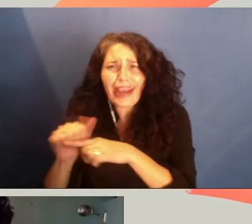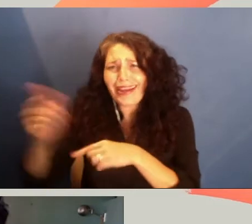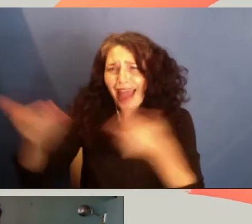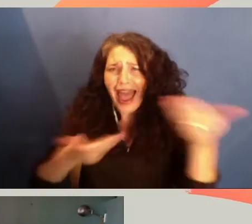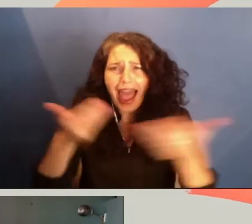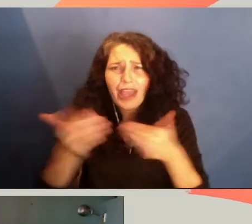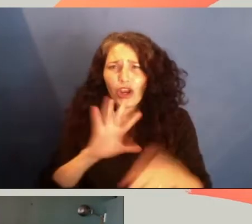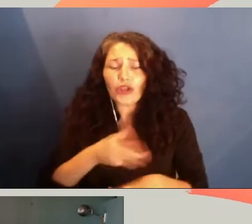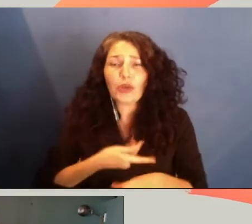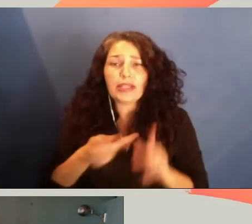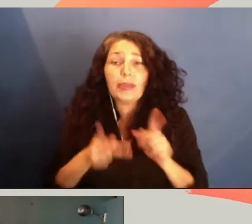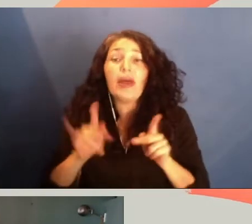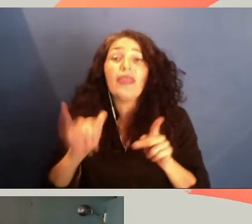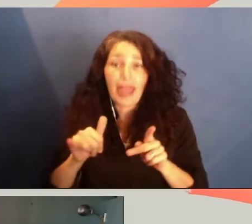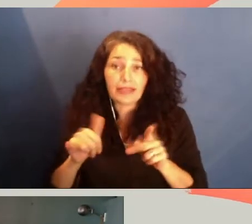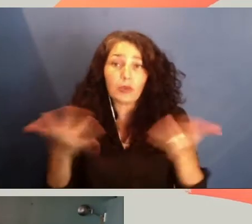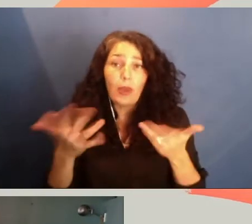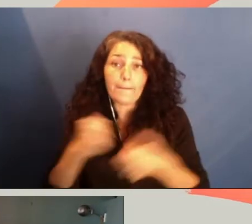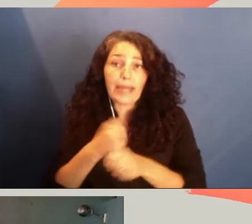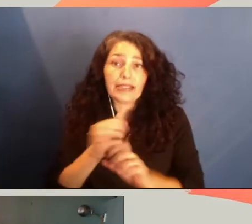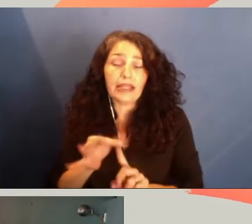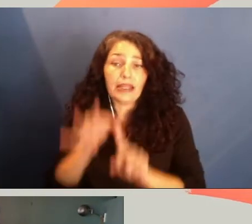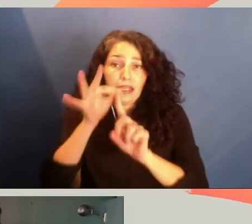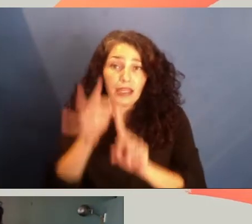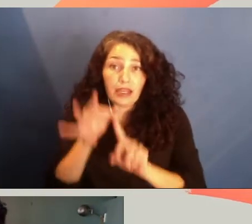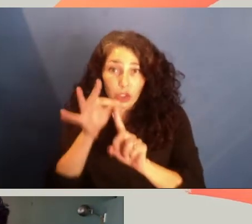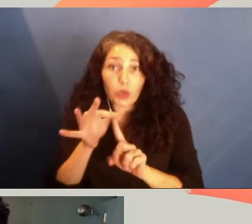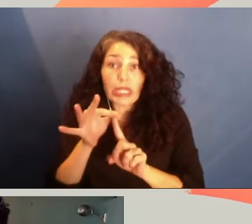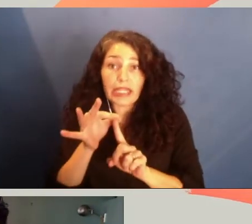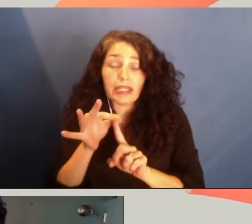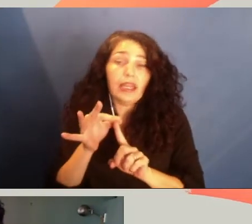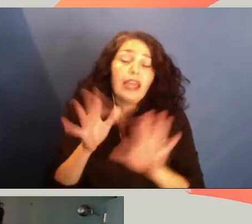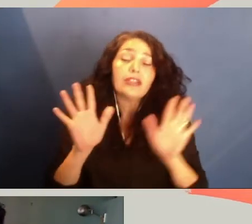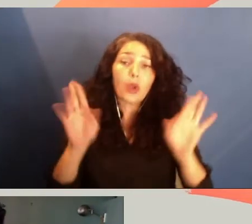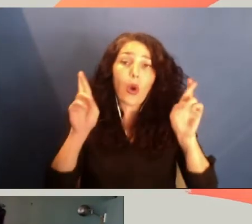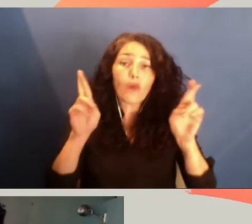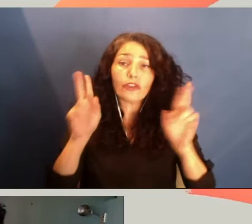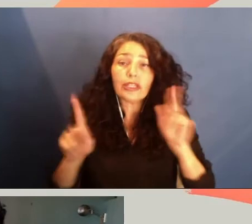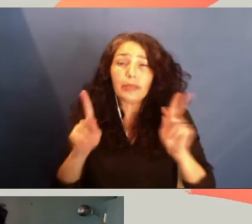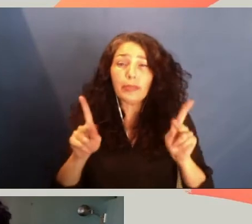That ethos is in every frame. And I think people feel it, and I think they see it.